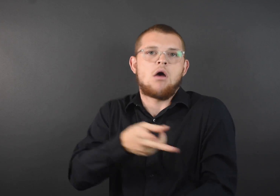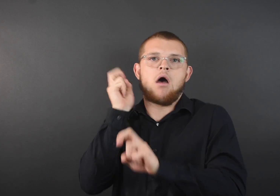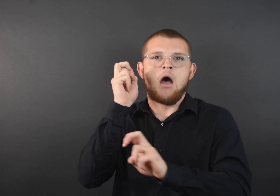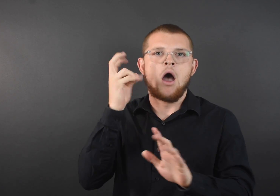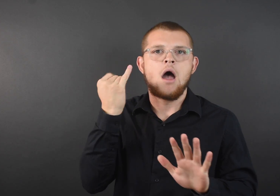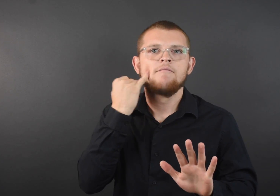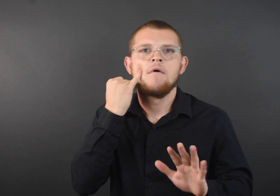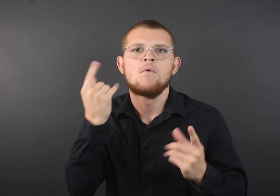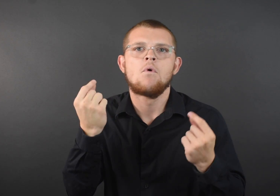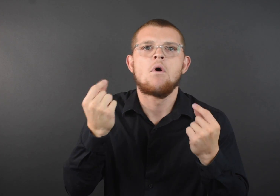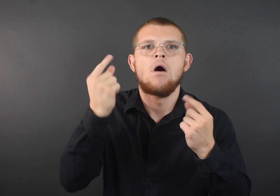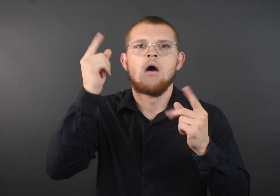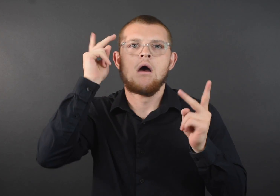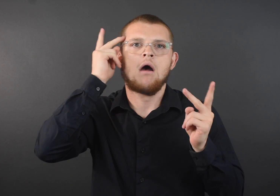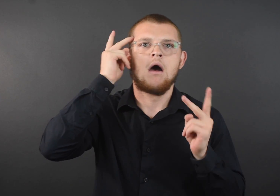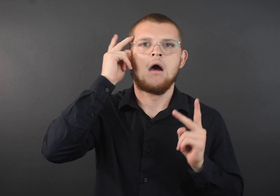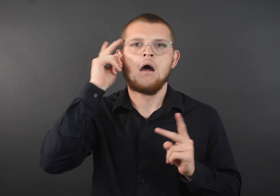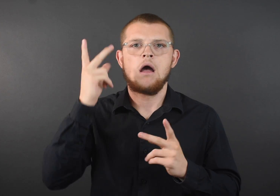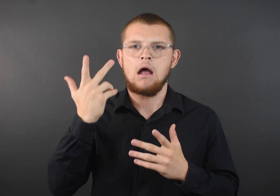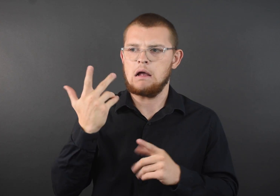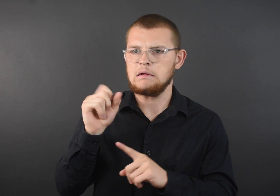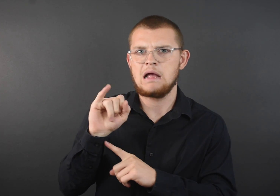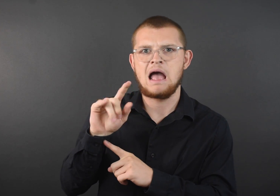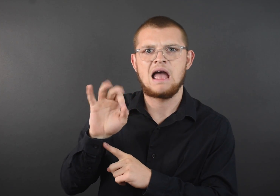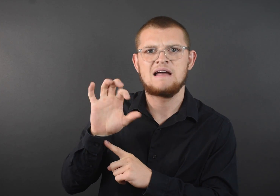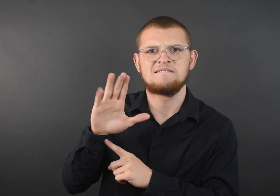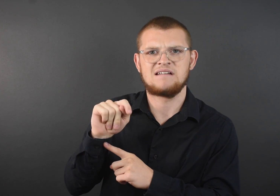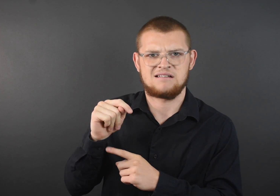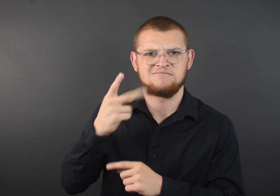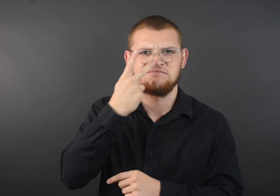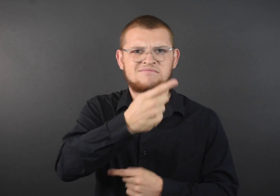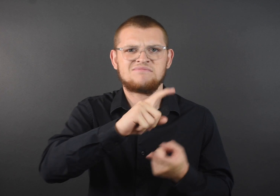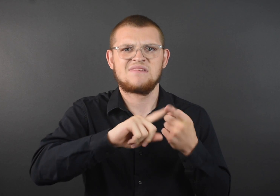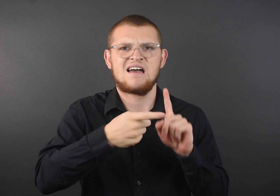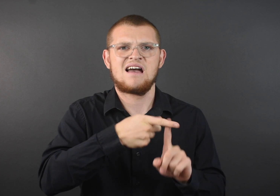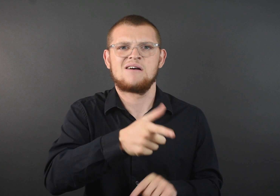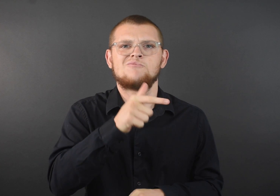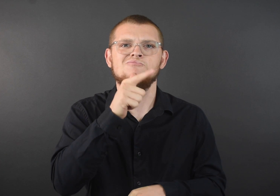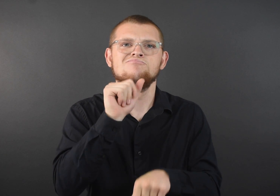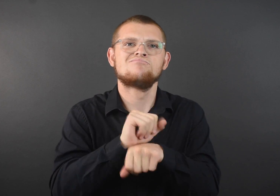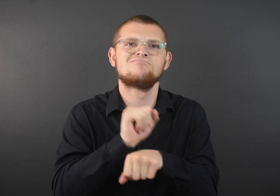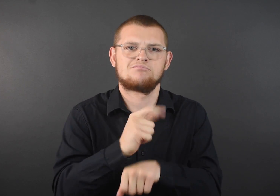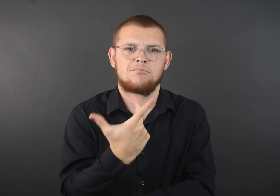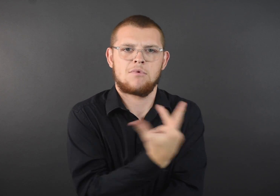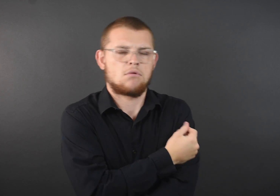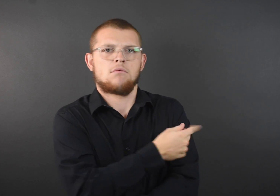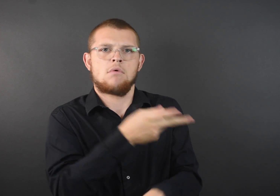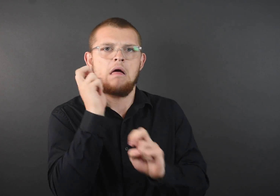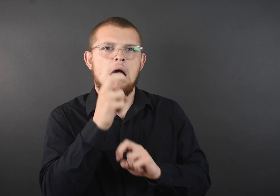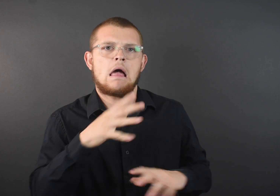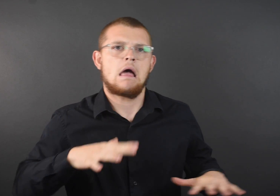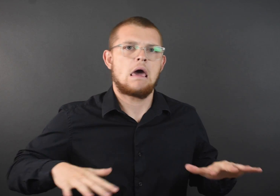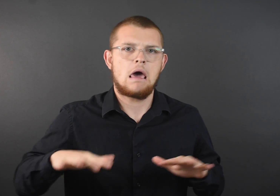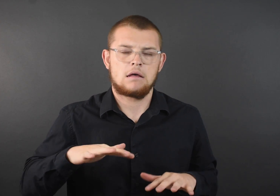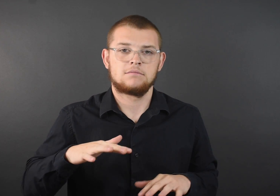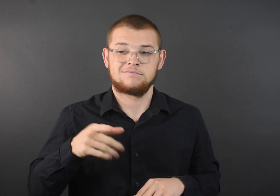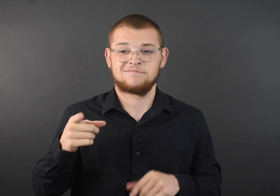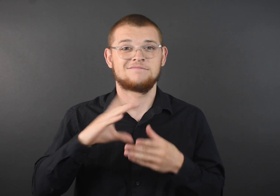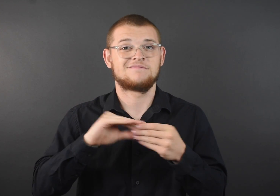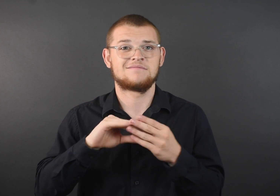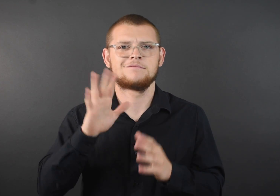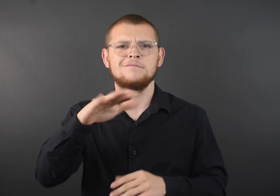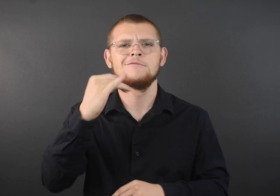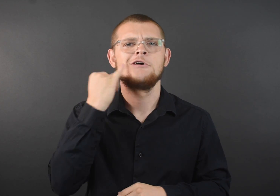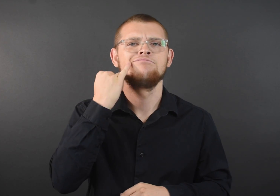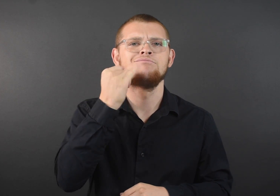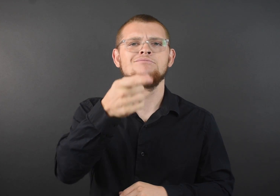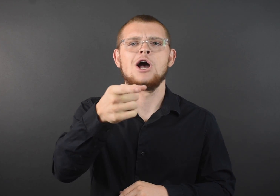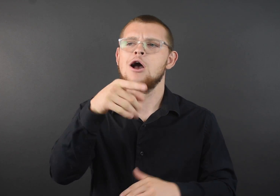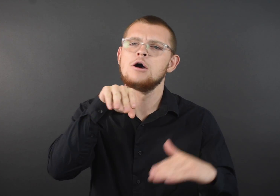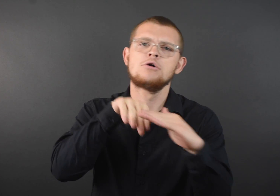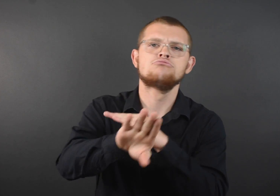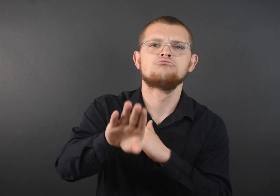also was wary of side effects after a friend who works in pharmaceutical sales expressed concerns.